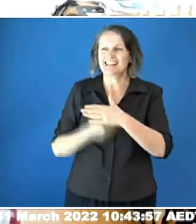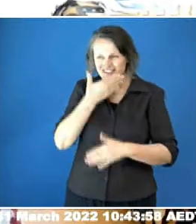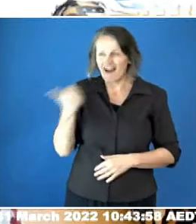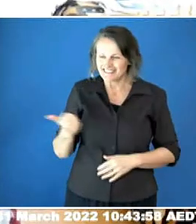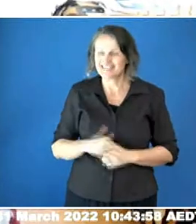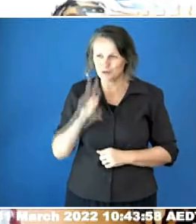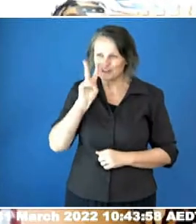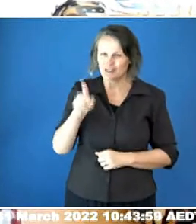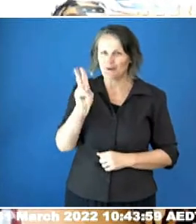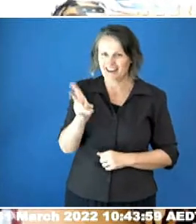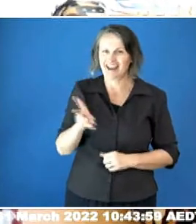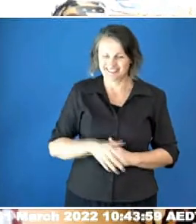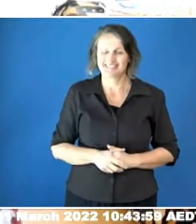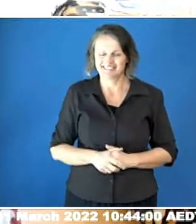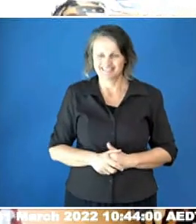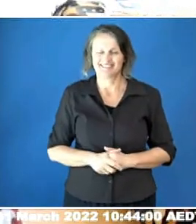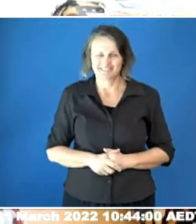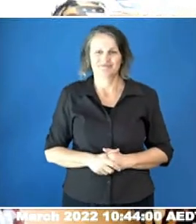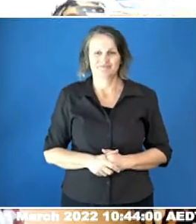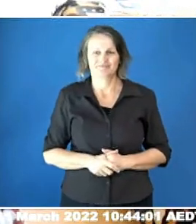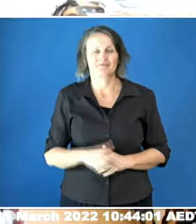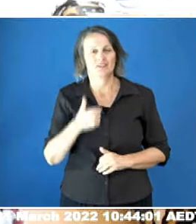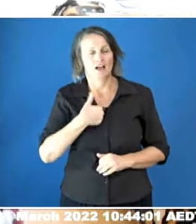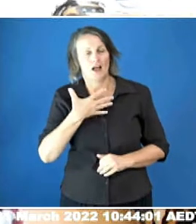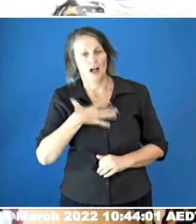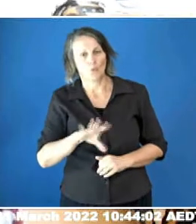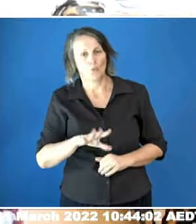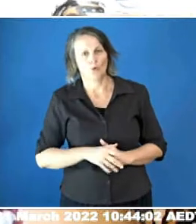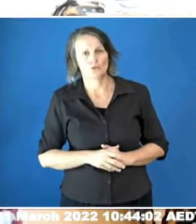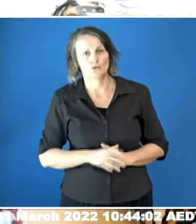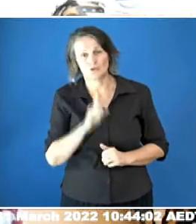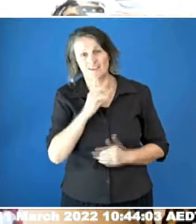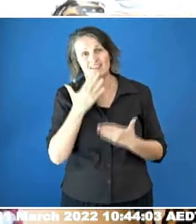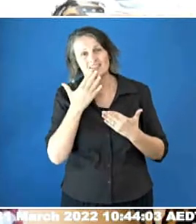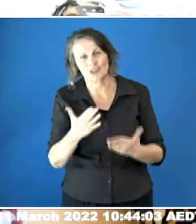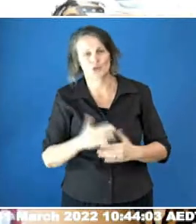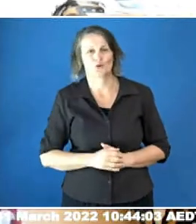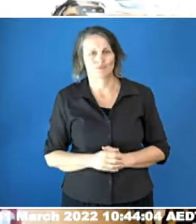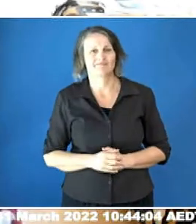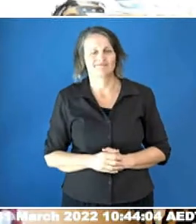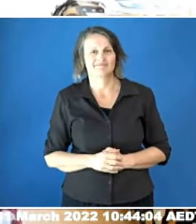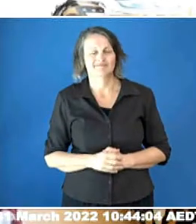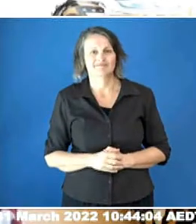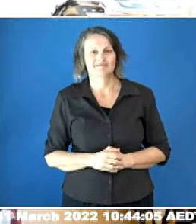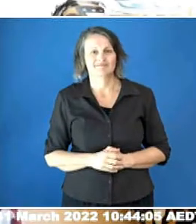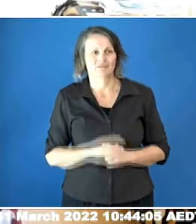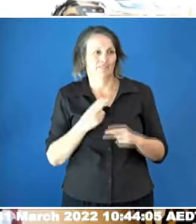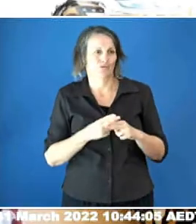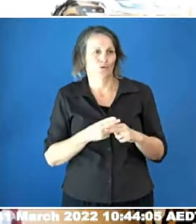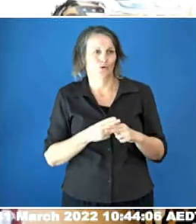I would like to just thank you so much for your appearance today